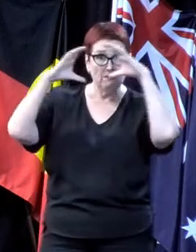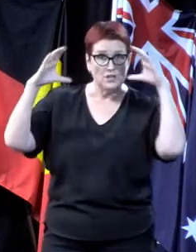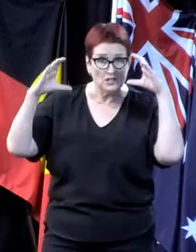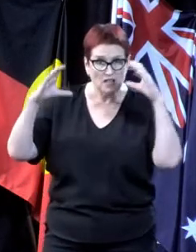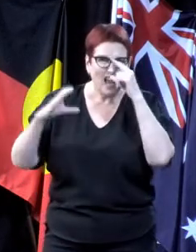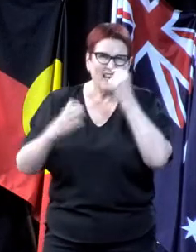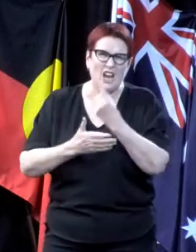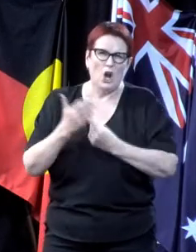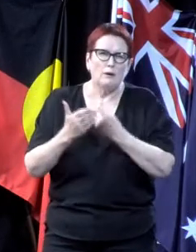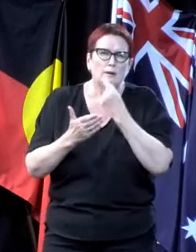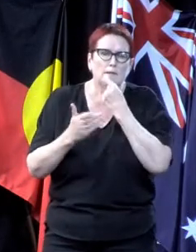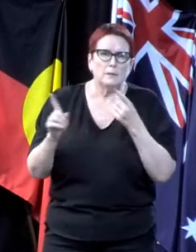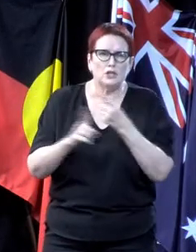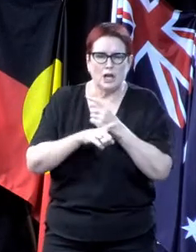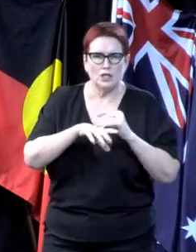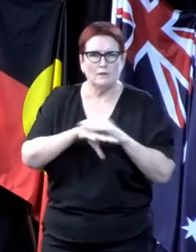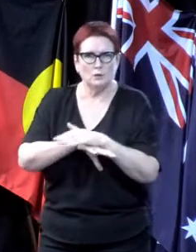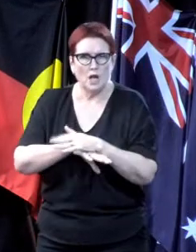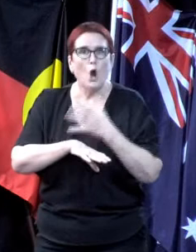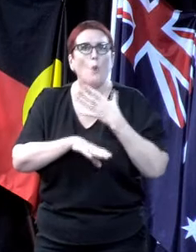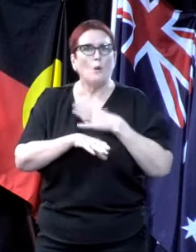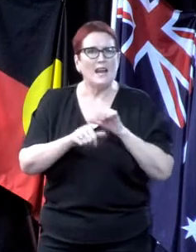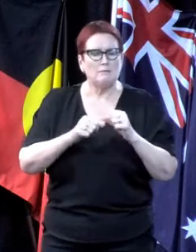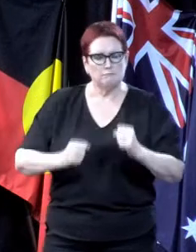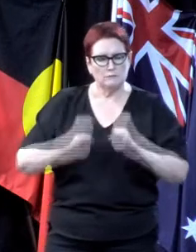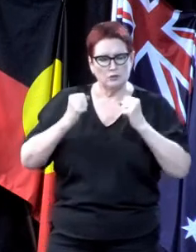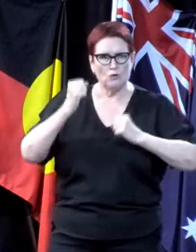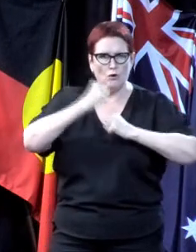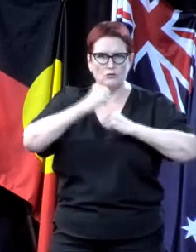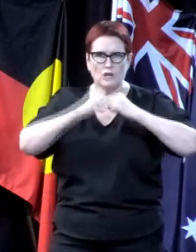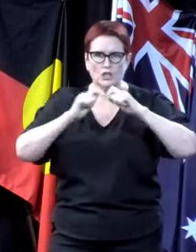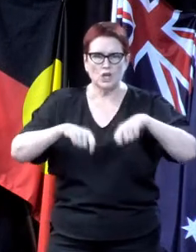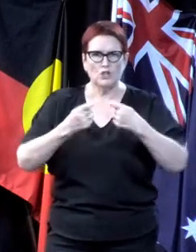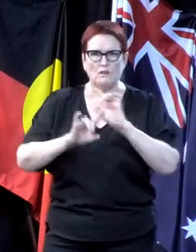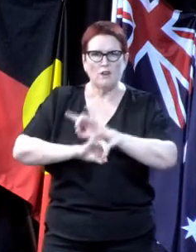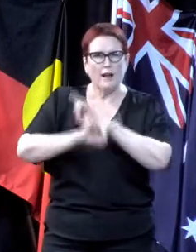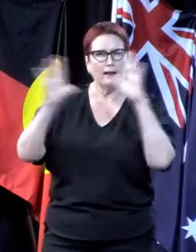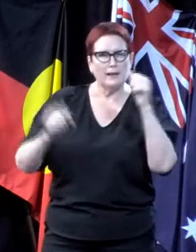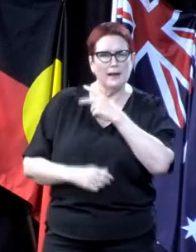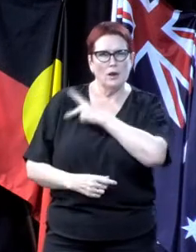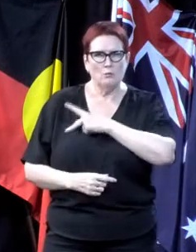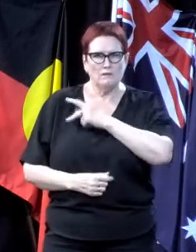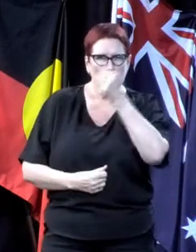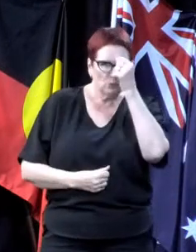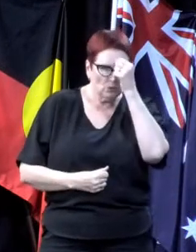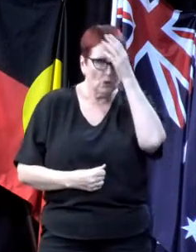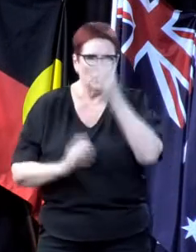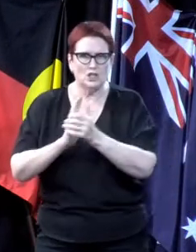we need structures that provide very clear and contextual professional knowledge, skill and practice directly across school thresholds